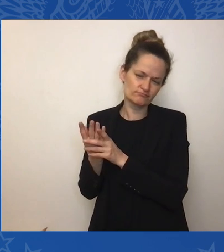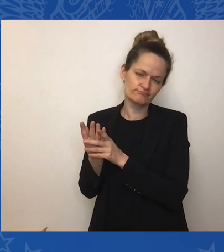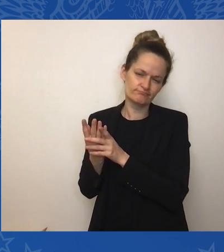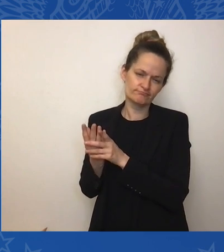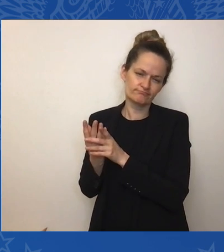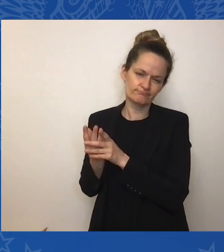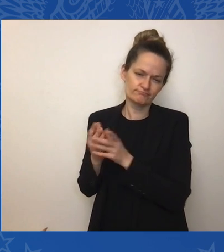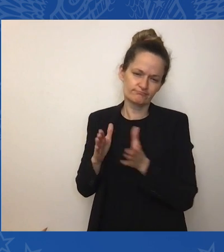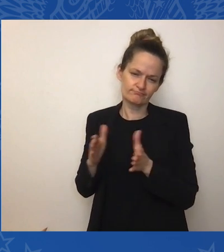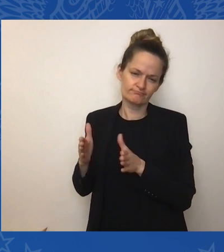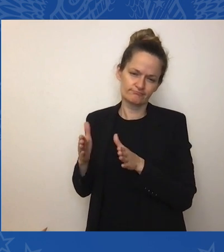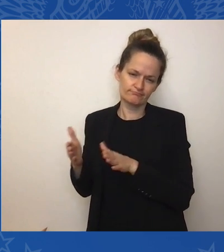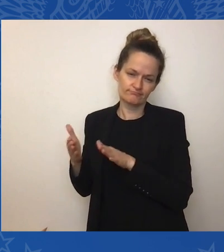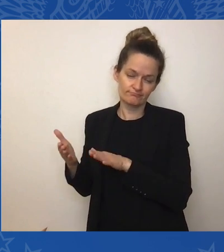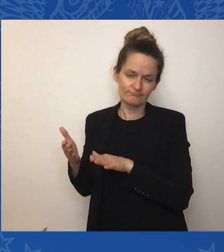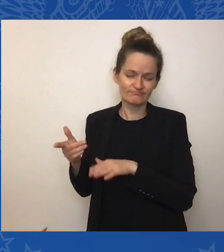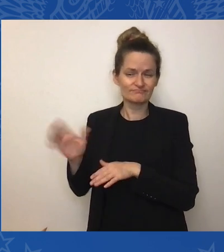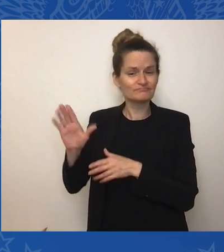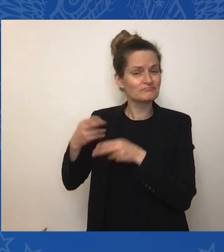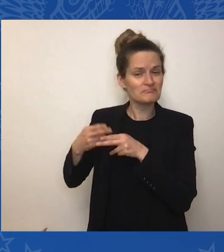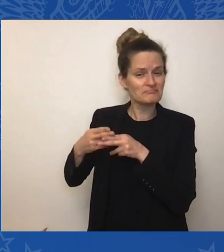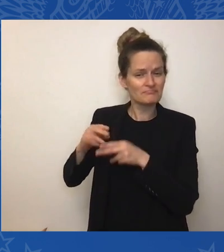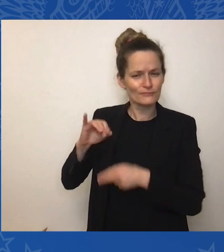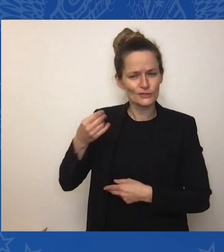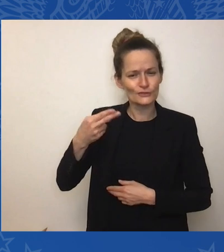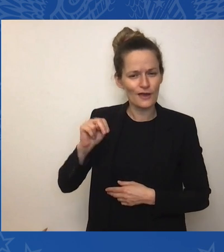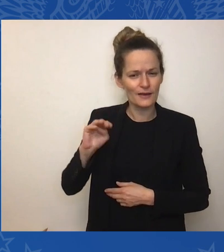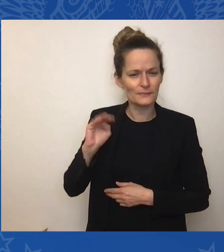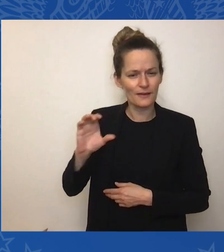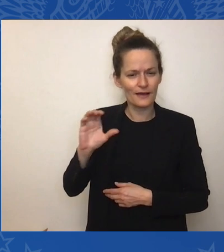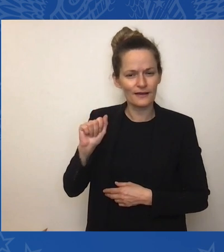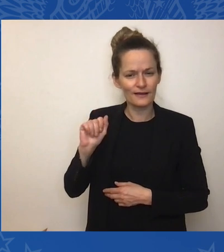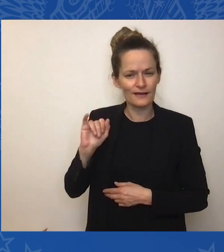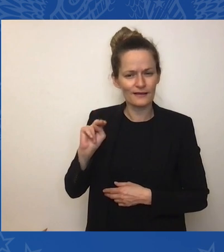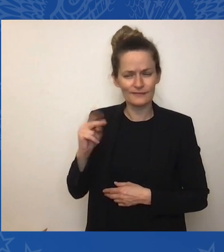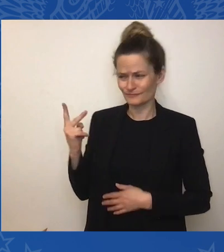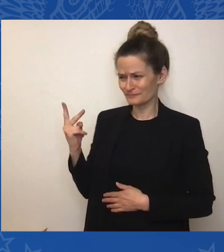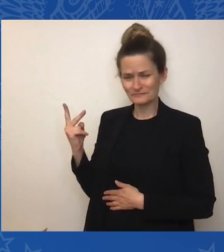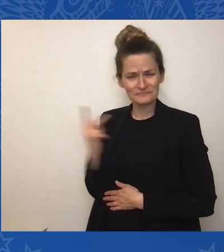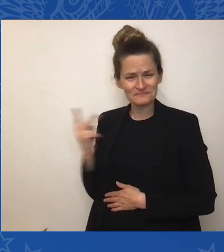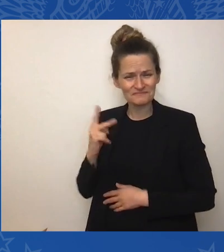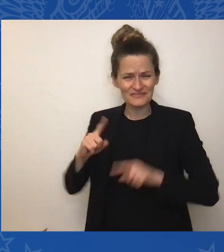Very different views. We still loved one another.